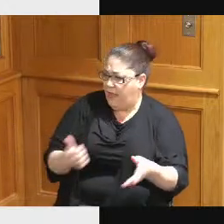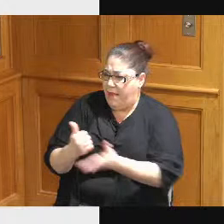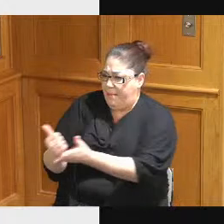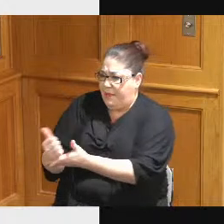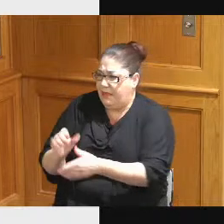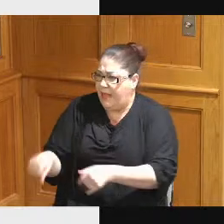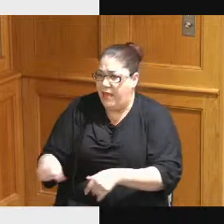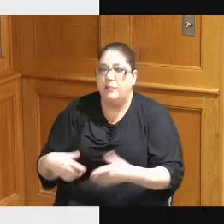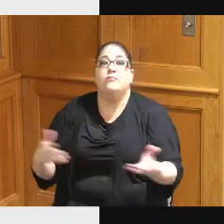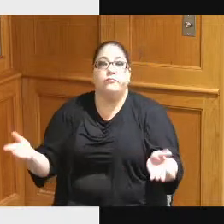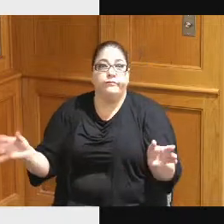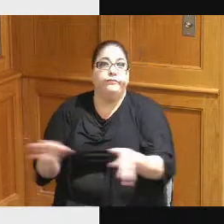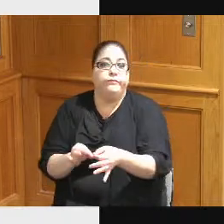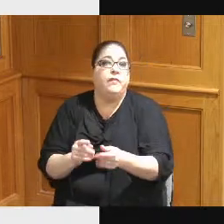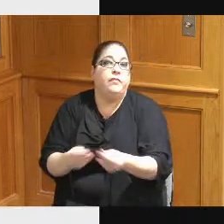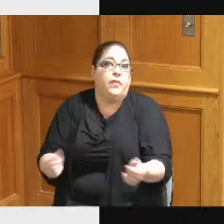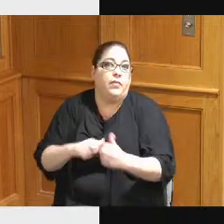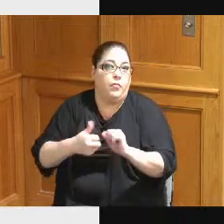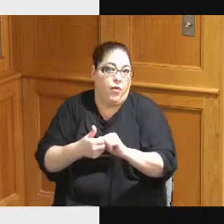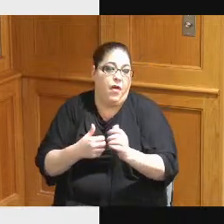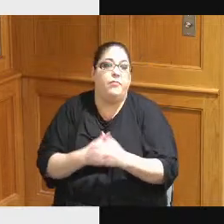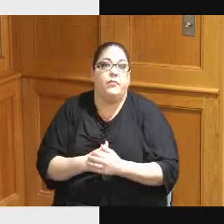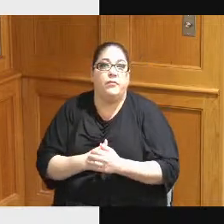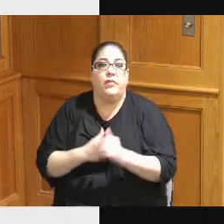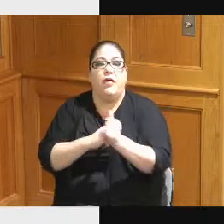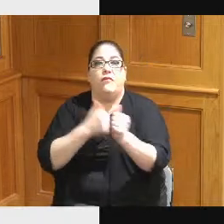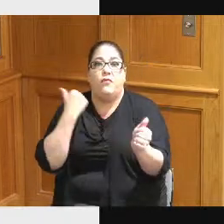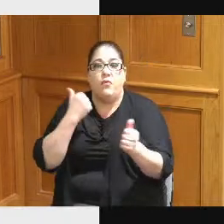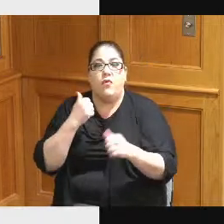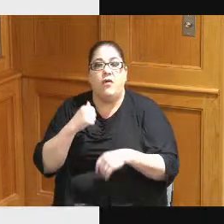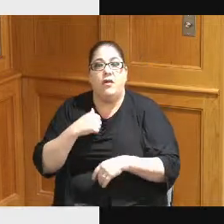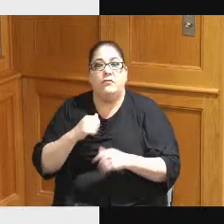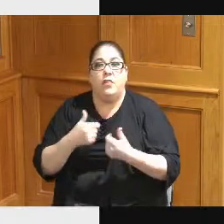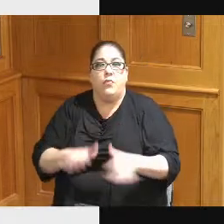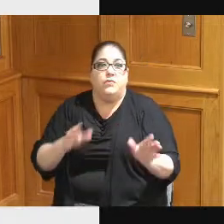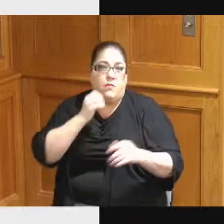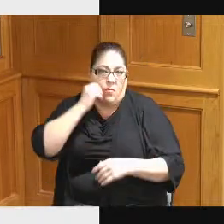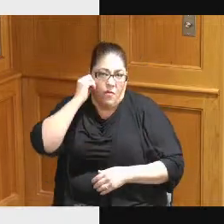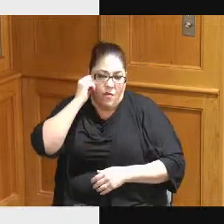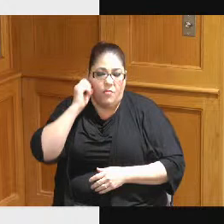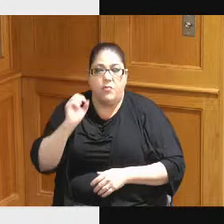homeless so eviction prevention shelter diversion problem solving are the things we do with our